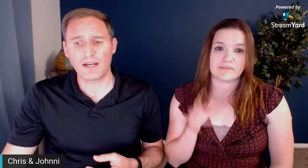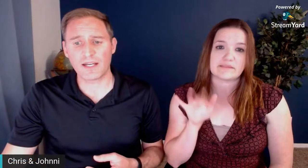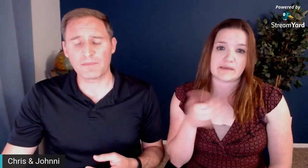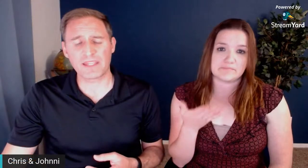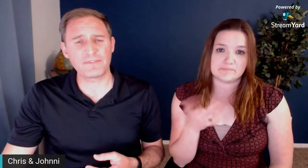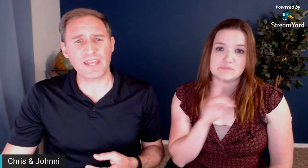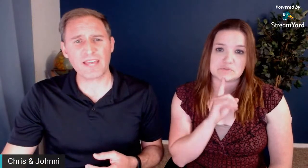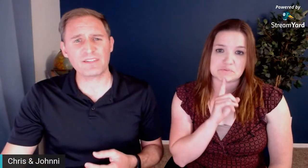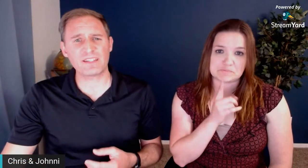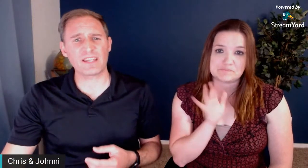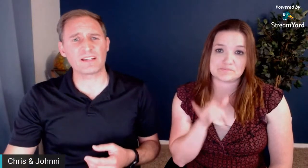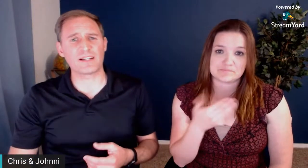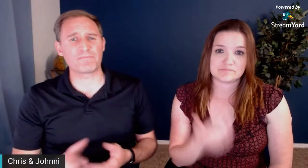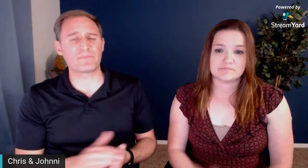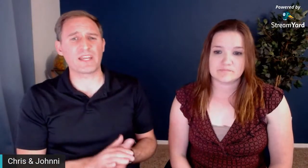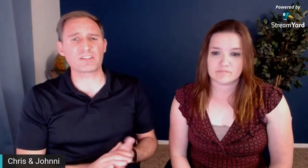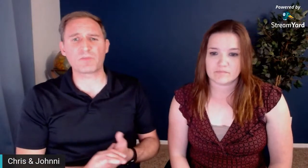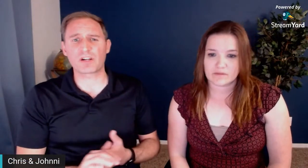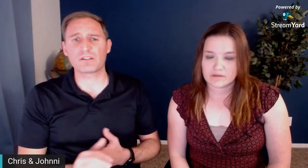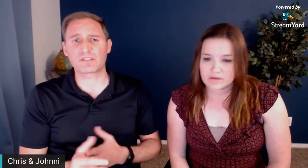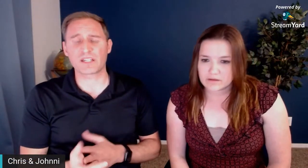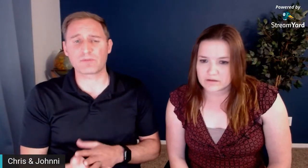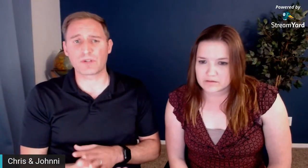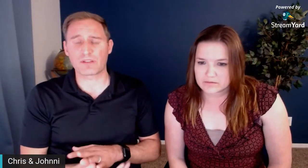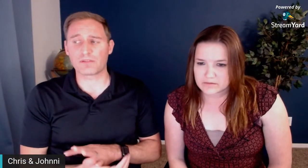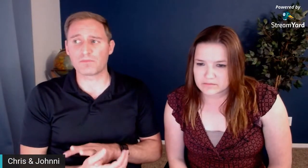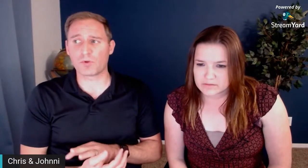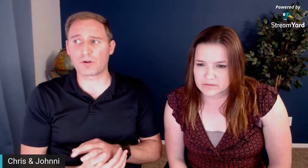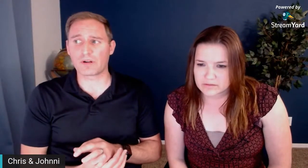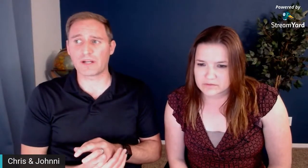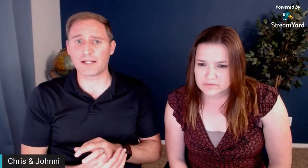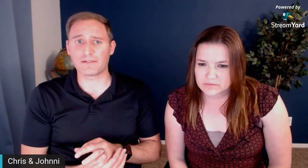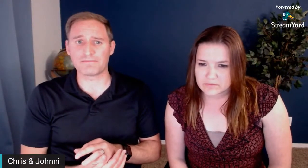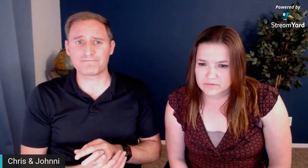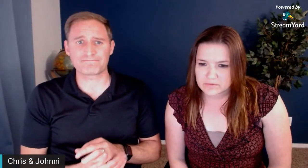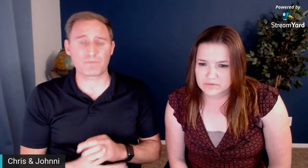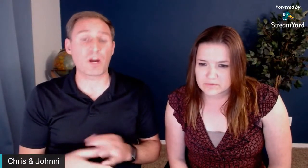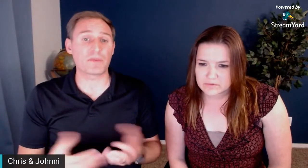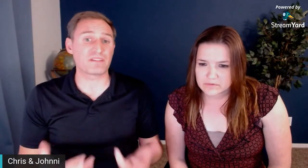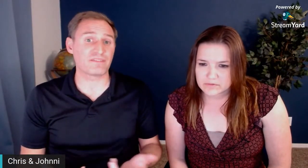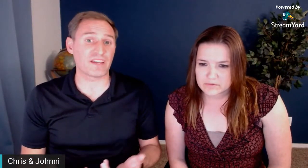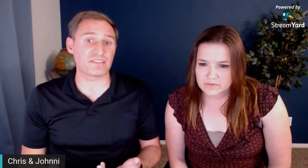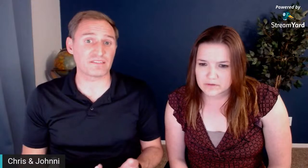um and if you haven't yet um niall demarco is kind of one of the more uh prominent faces of